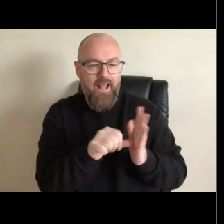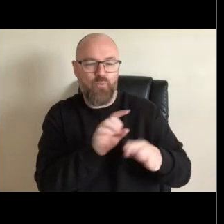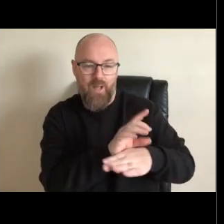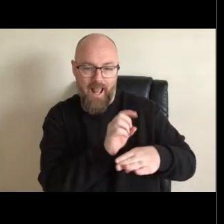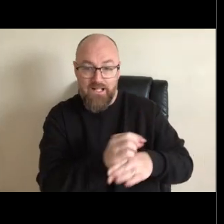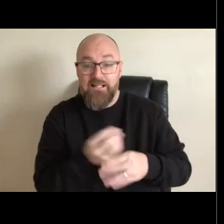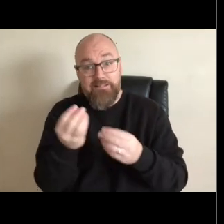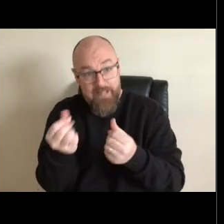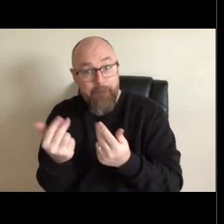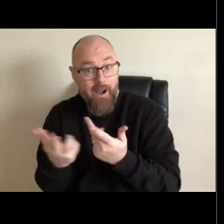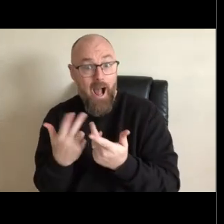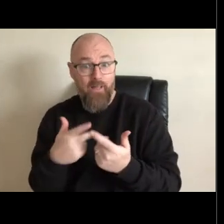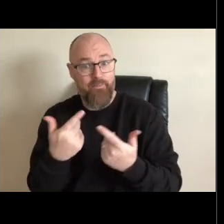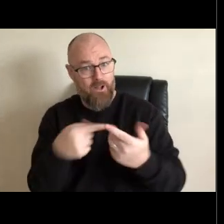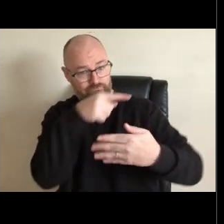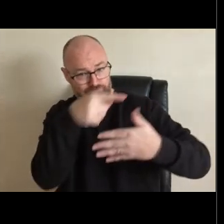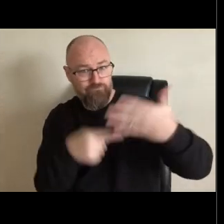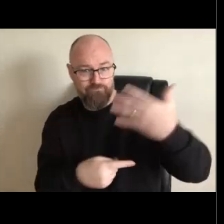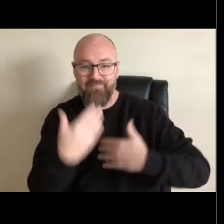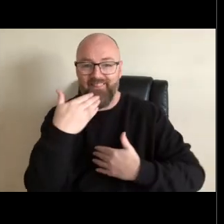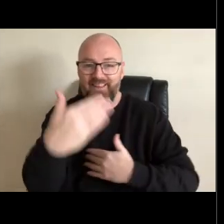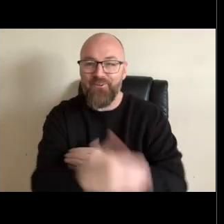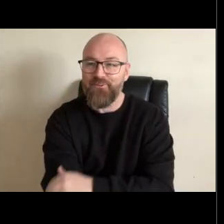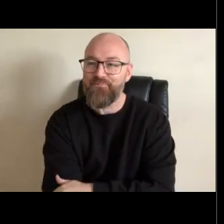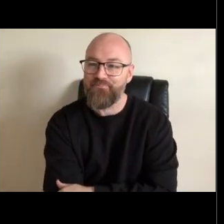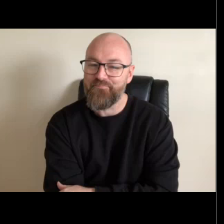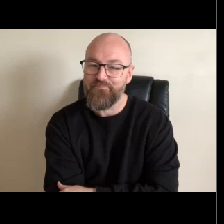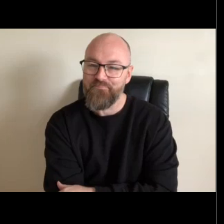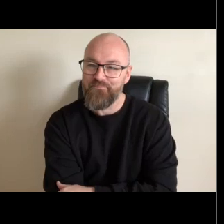that and one more